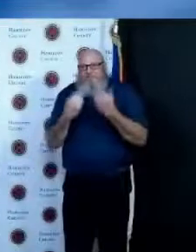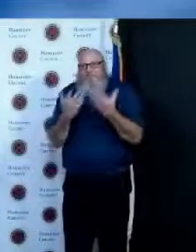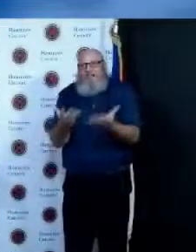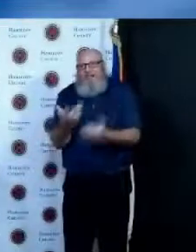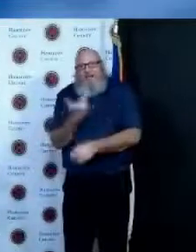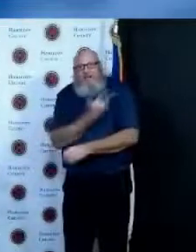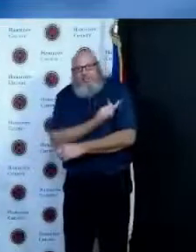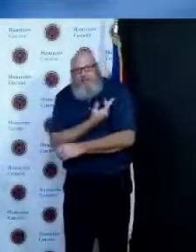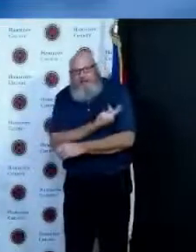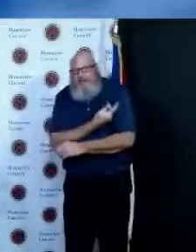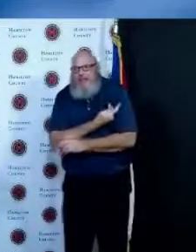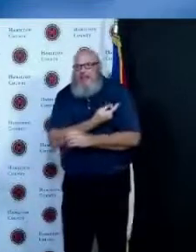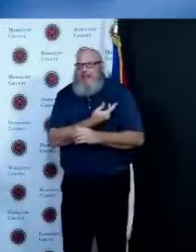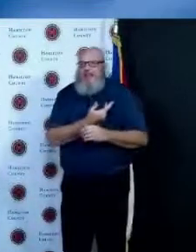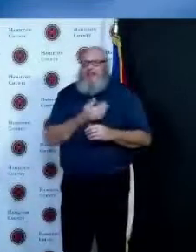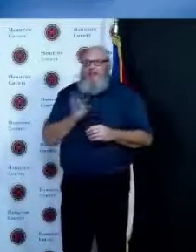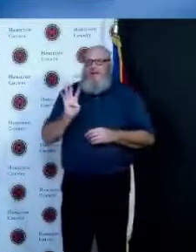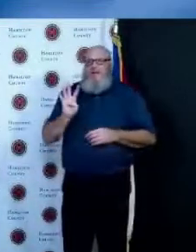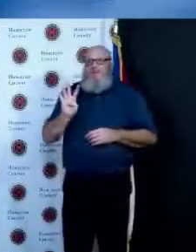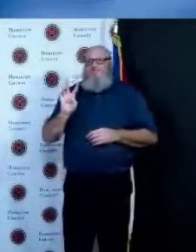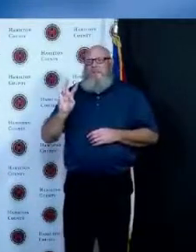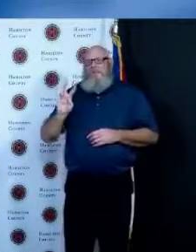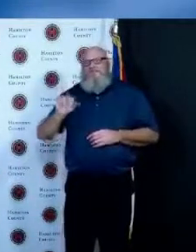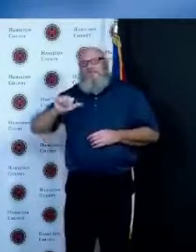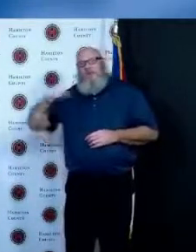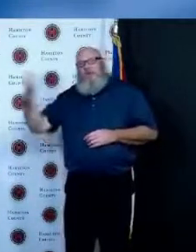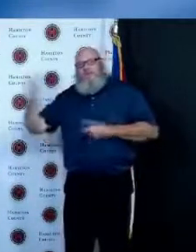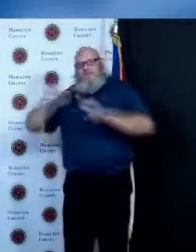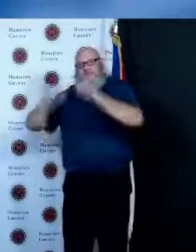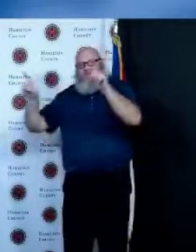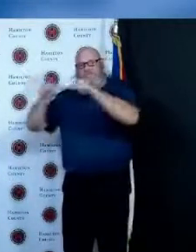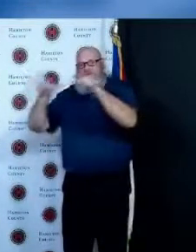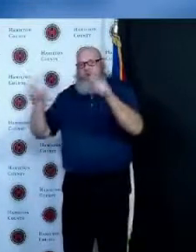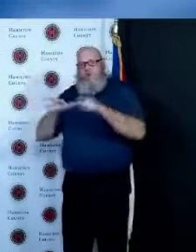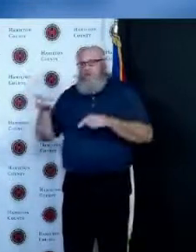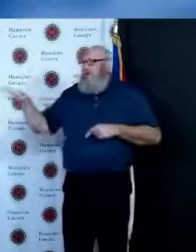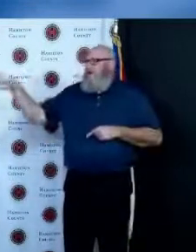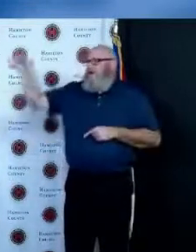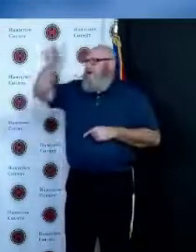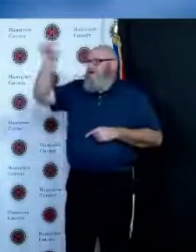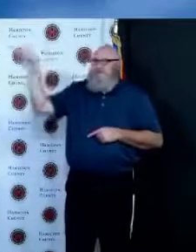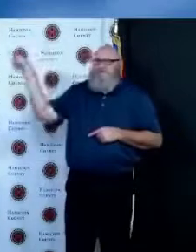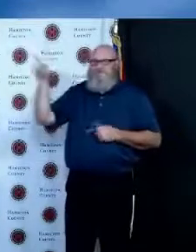be the Governor yesterday is predicting that the deliveries that happen on Monday are going to go